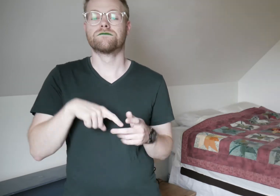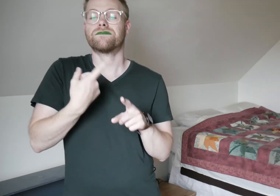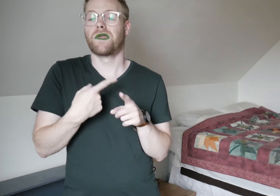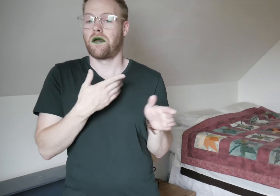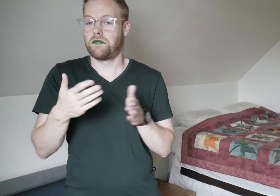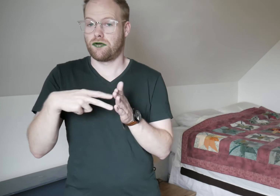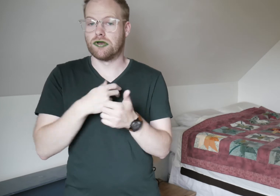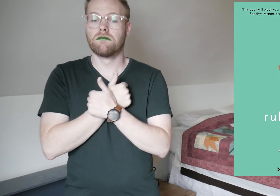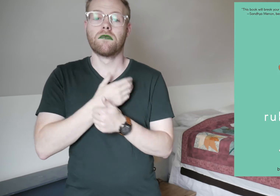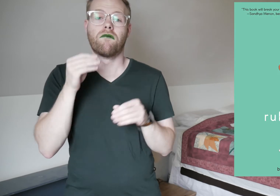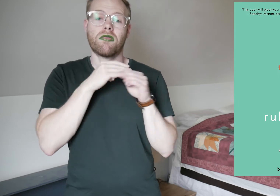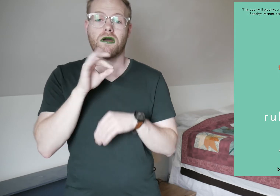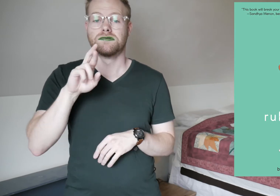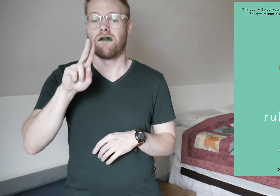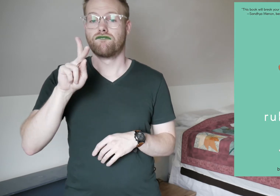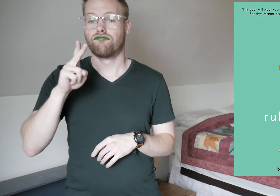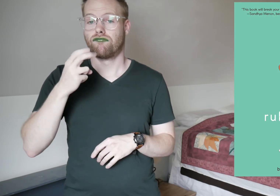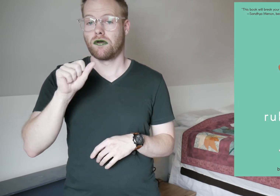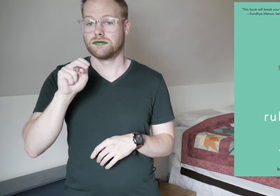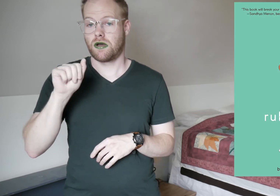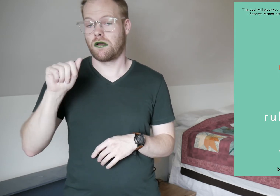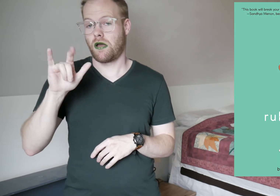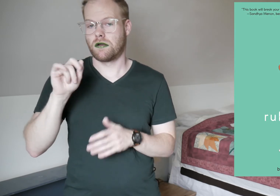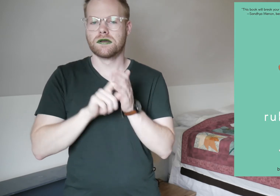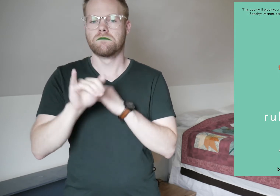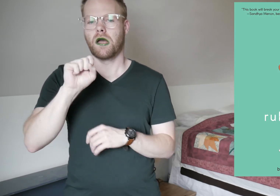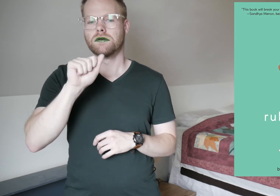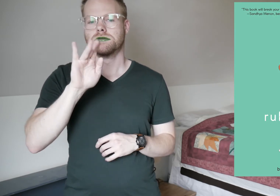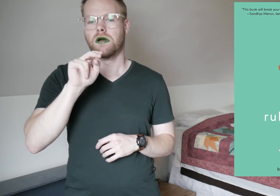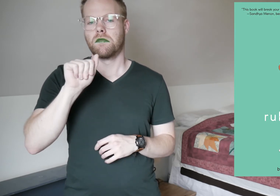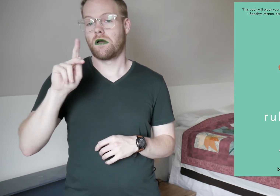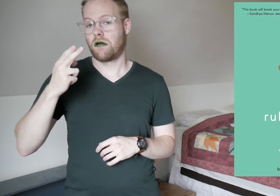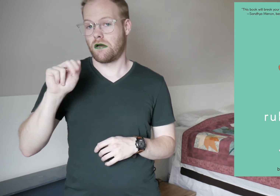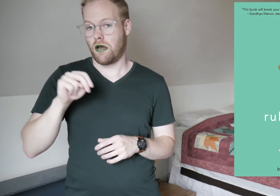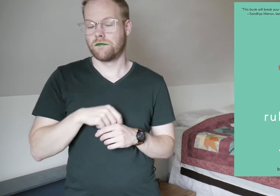Then I plan to read The Love & Lies of Rukhsana Ali by Sabina Khan,